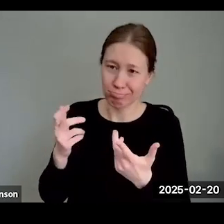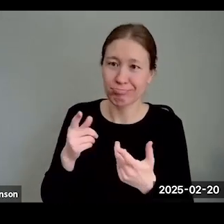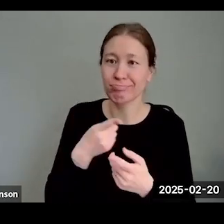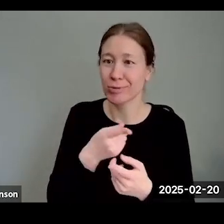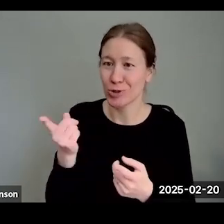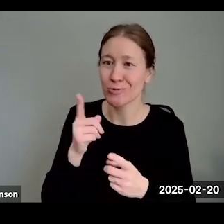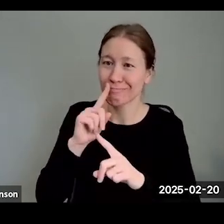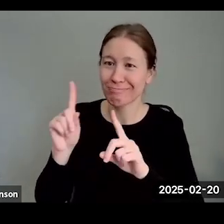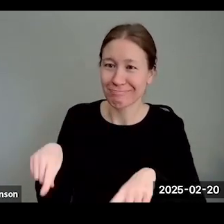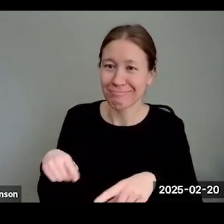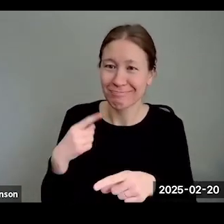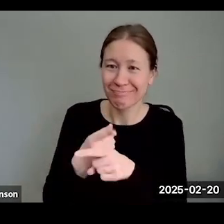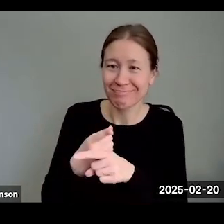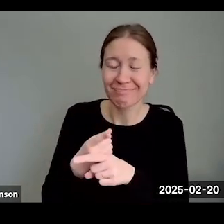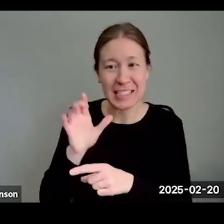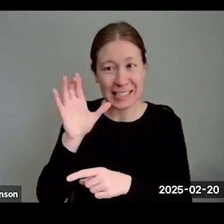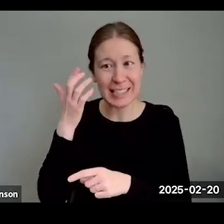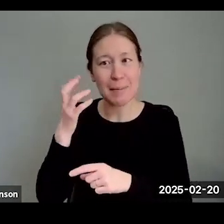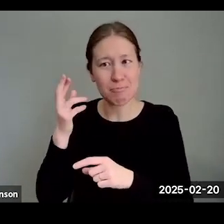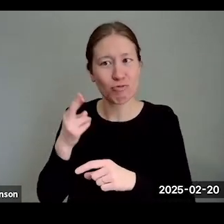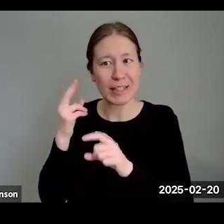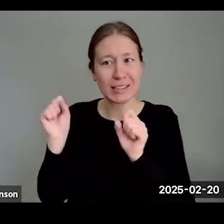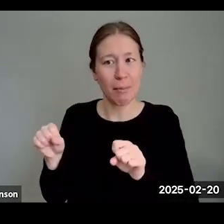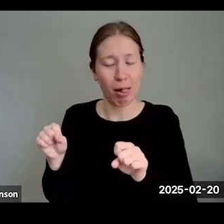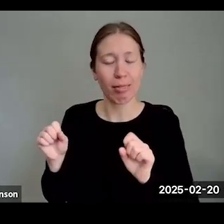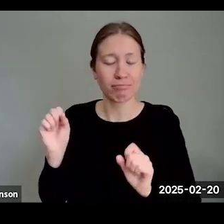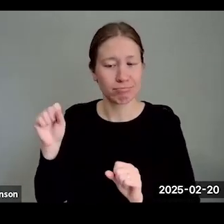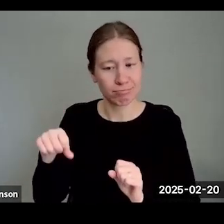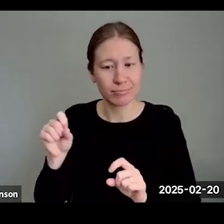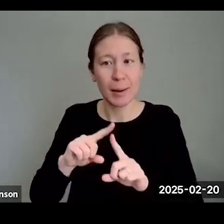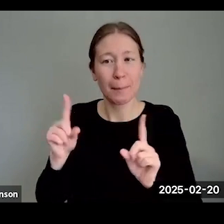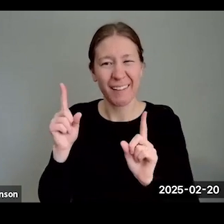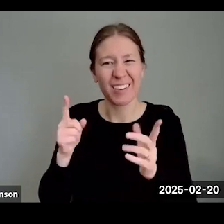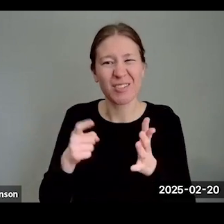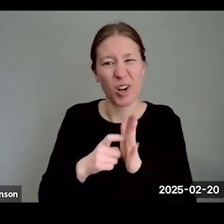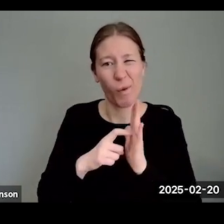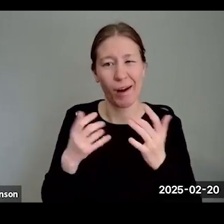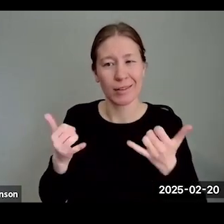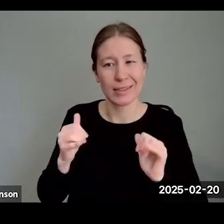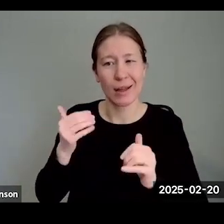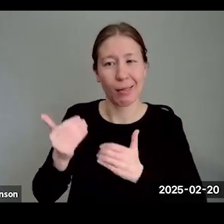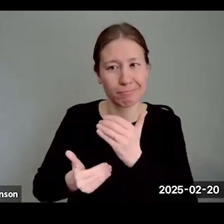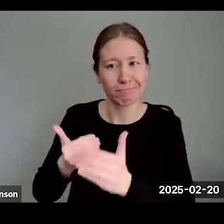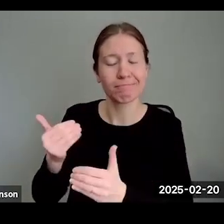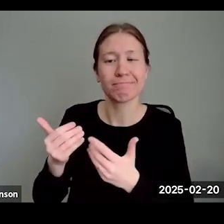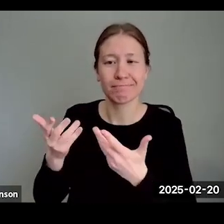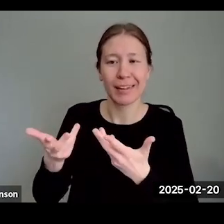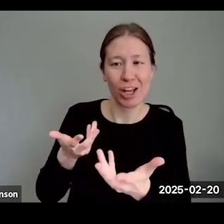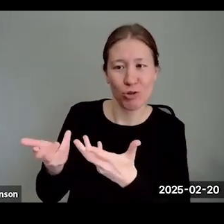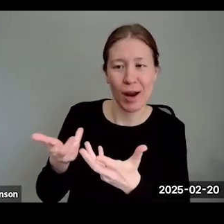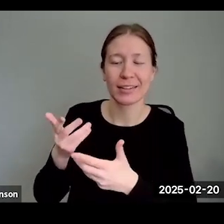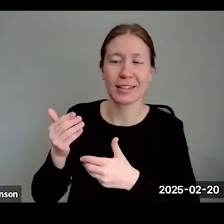However, still need to engage in that interactive process. And the last part of the question.